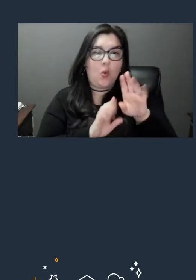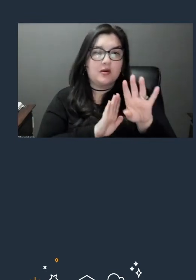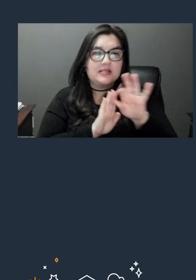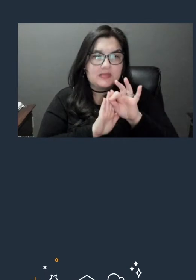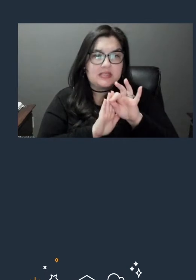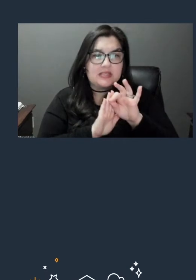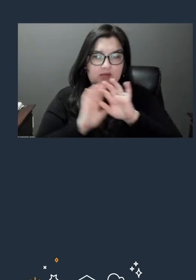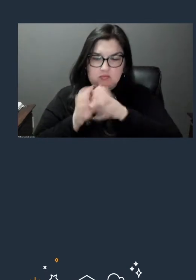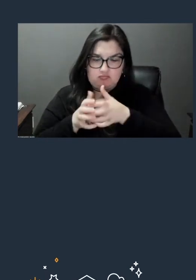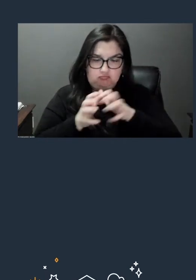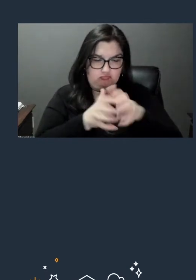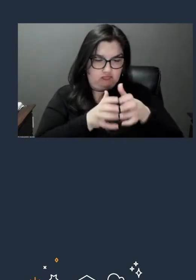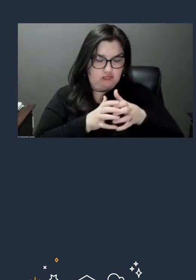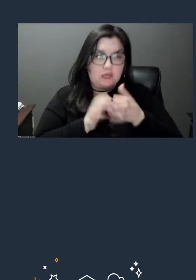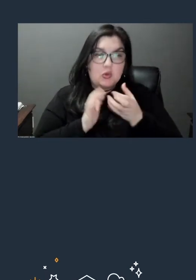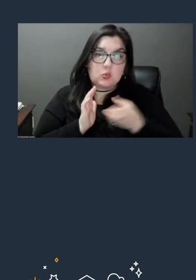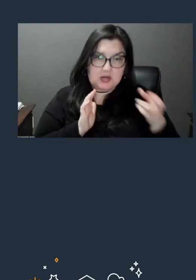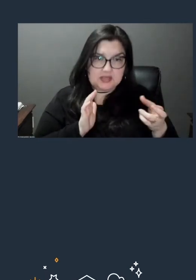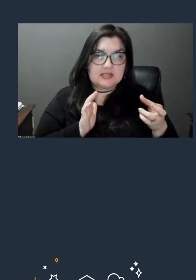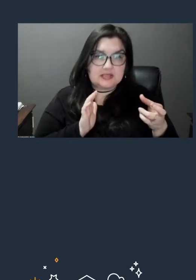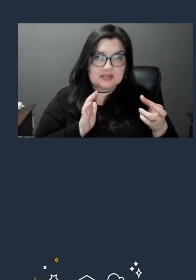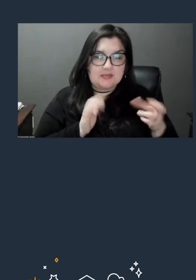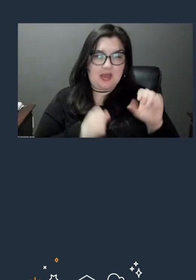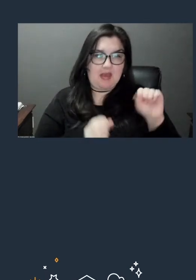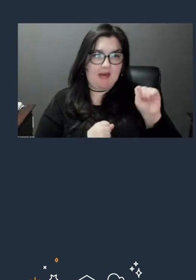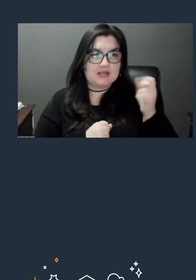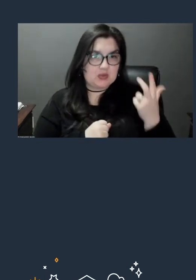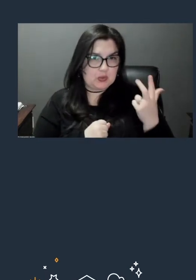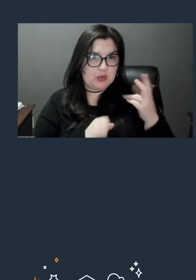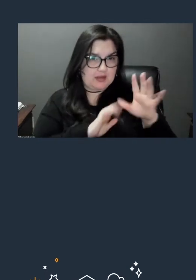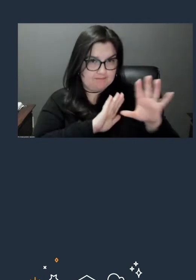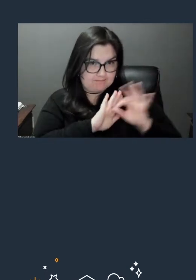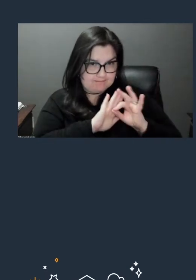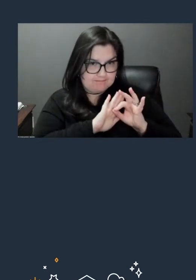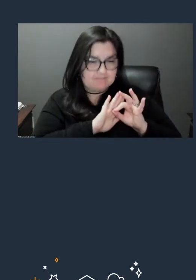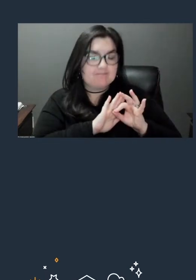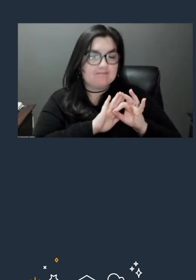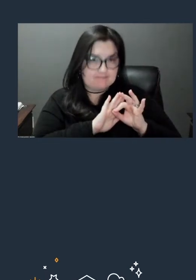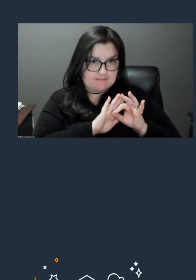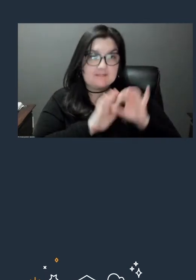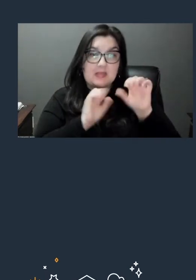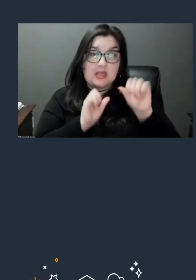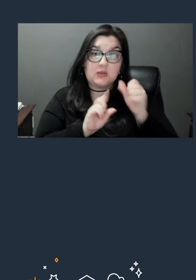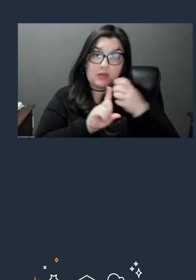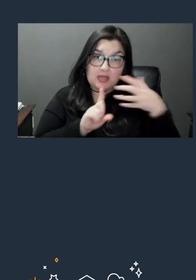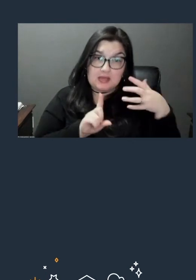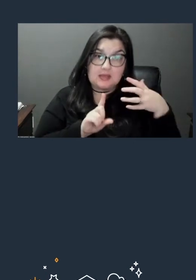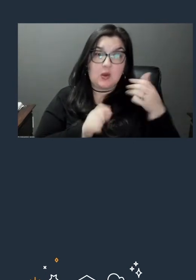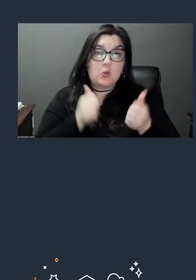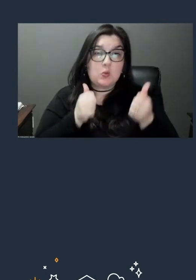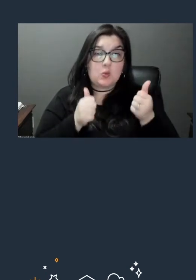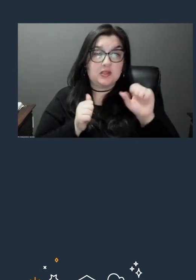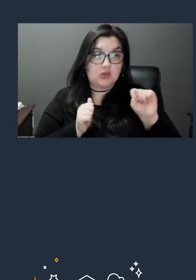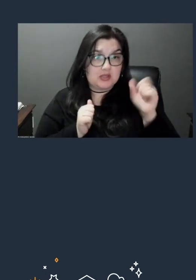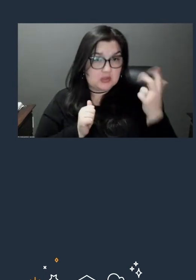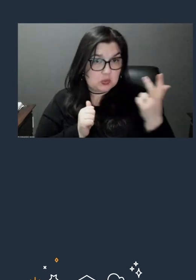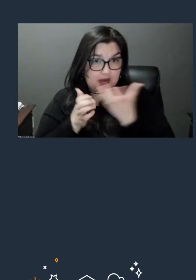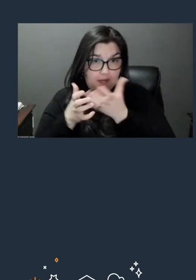I'm gonna choose S3 here. Then you can either specify the S3 buckets you want to take backup of, or you can use tags.